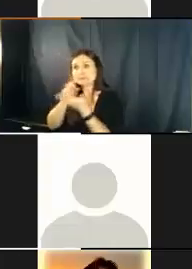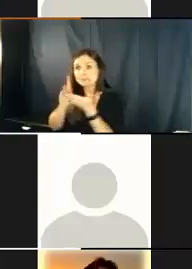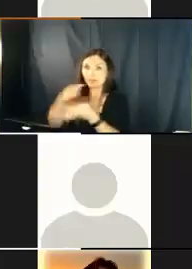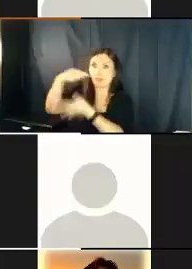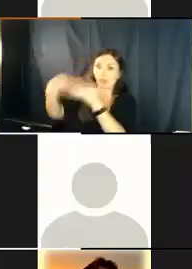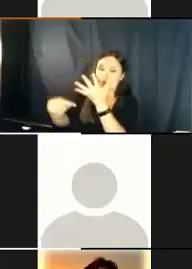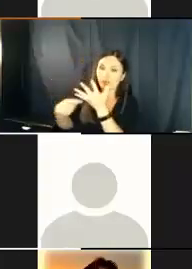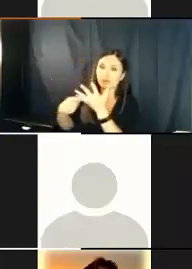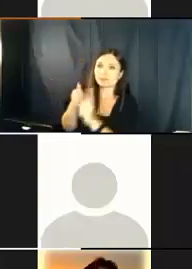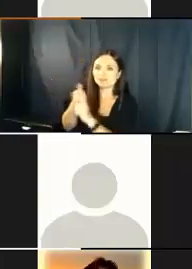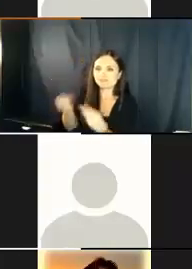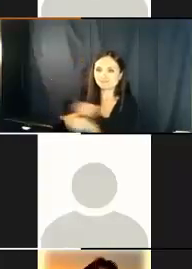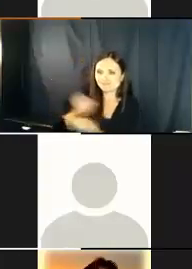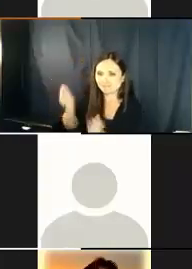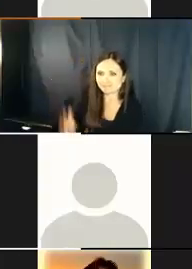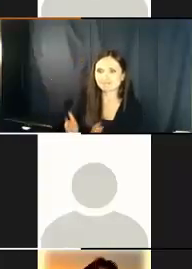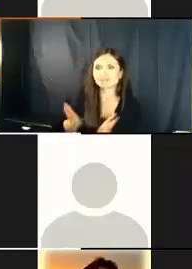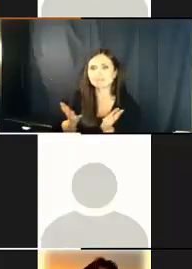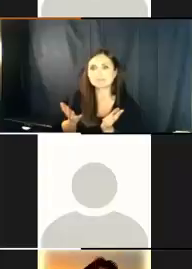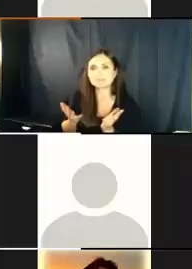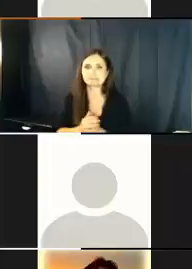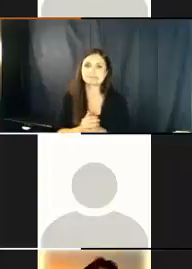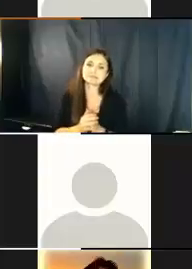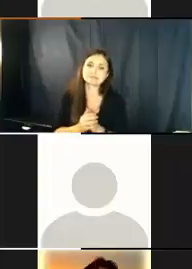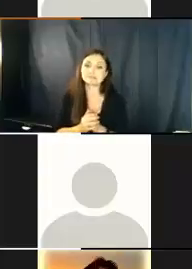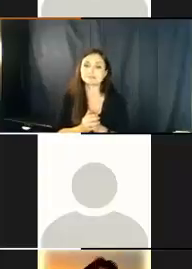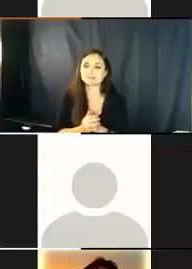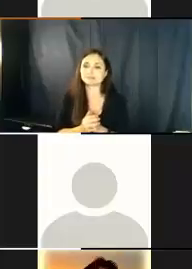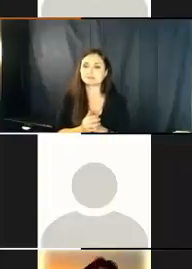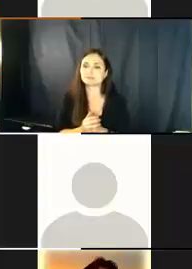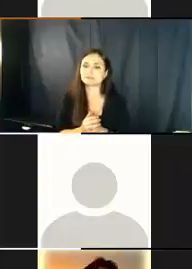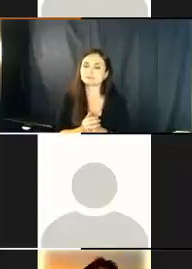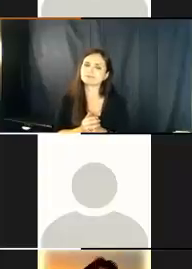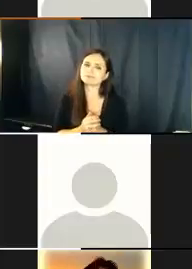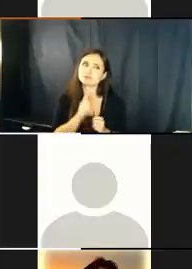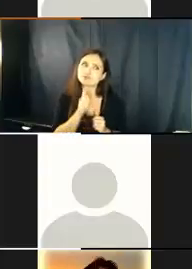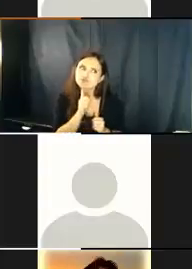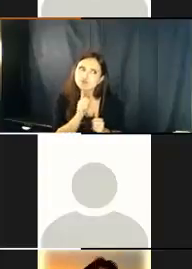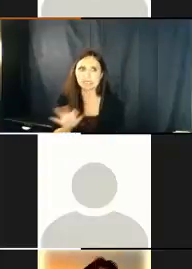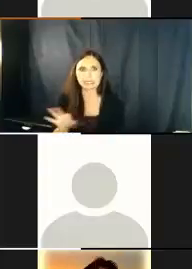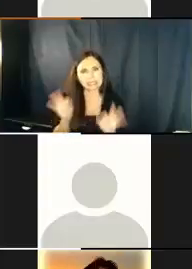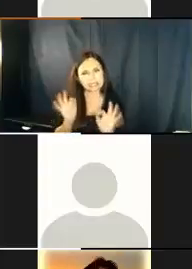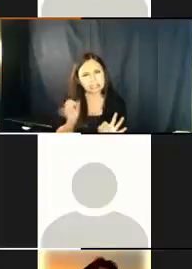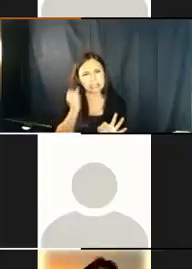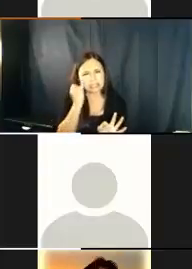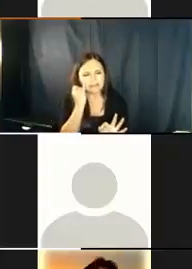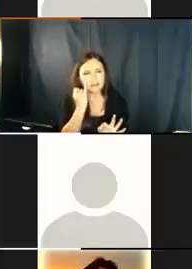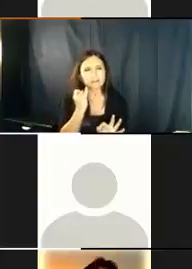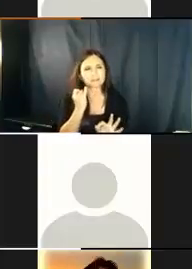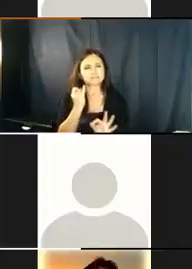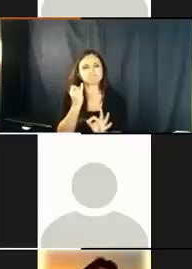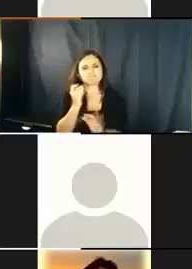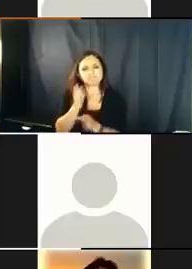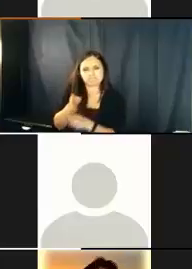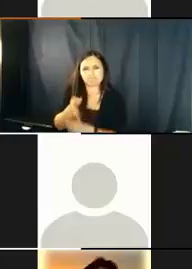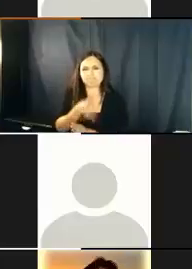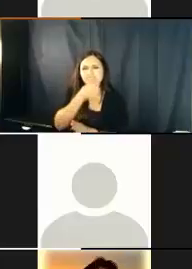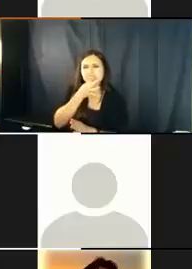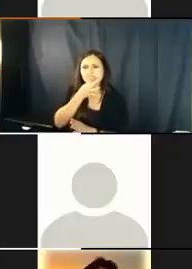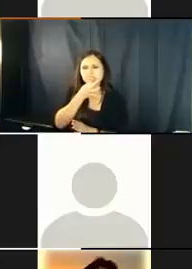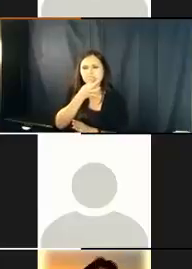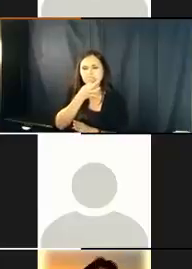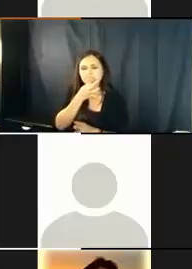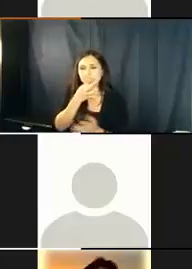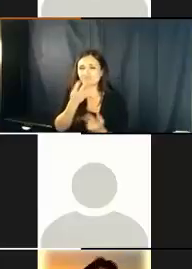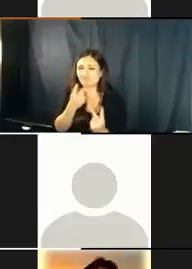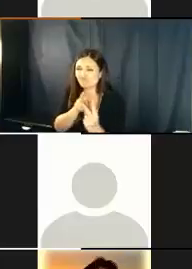And the facilitator so ideally if you have a subject experts and then either your facilitator